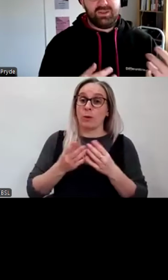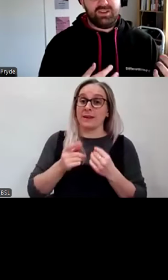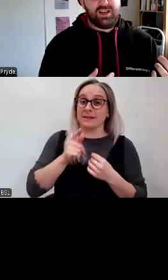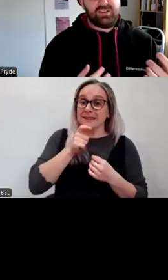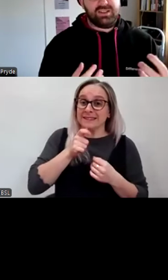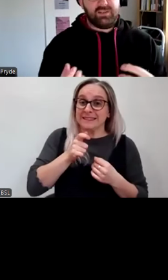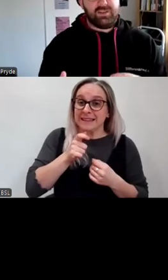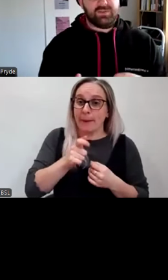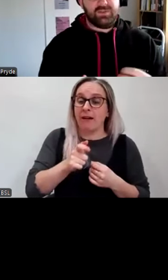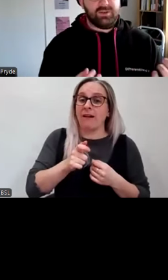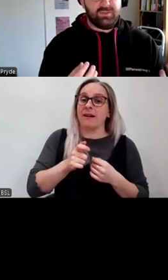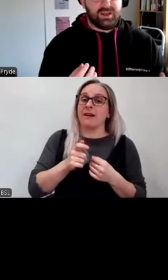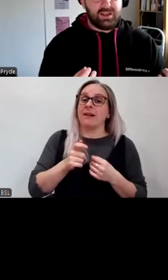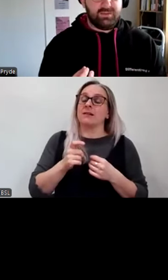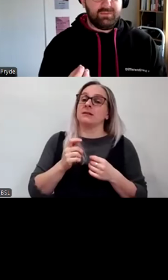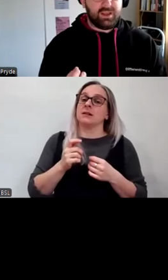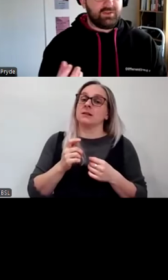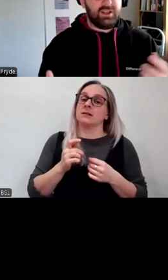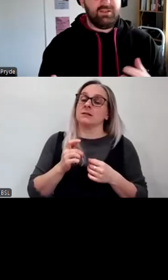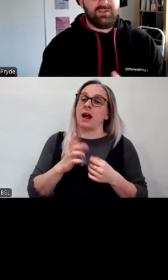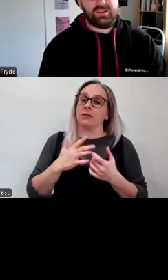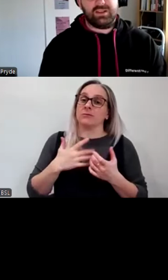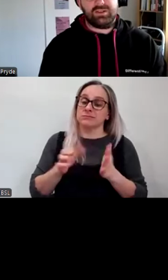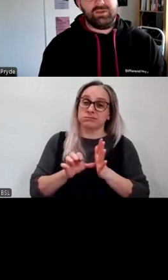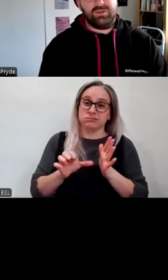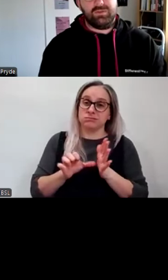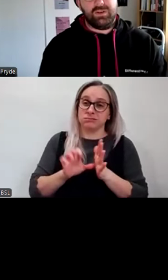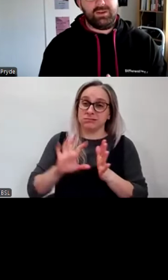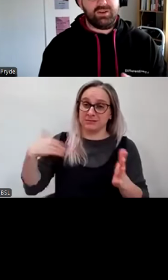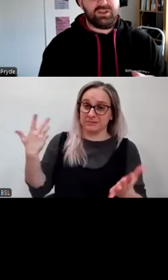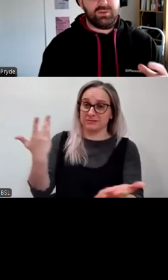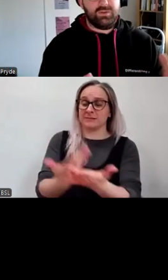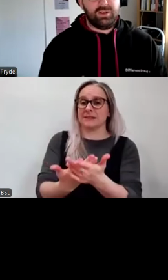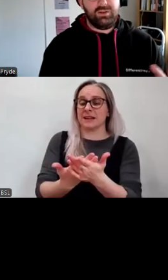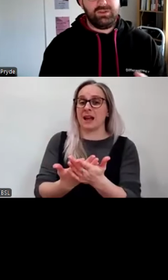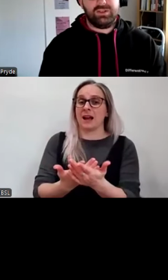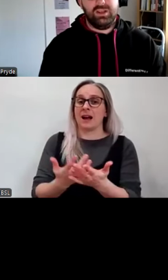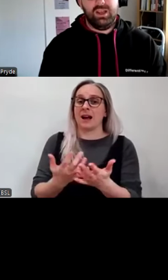some of the challenges that I face for my life is I struggle very much with phone calls.